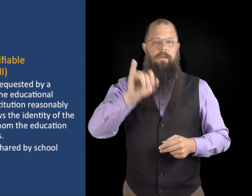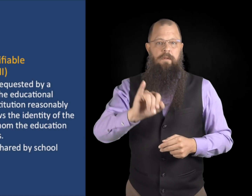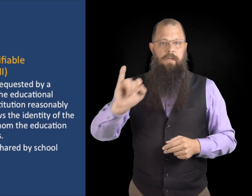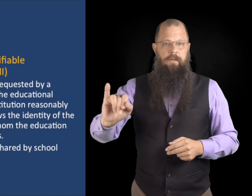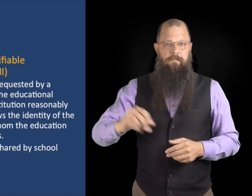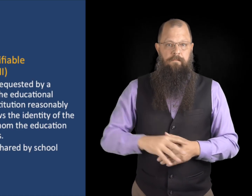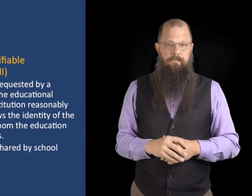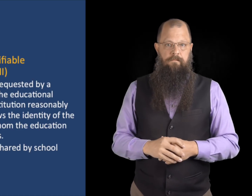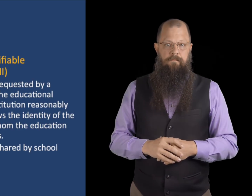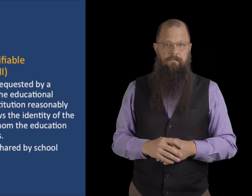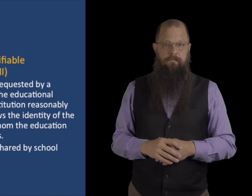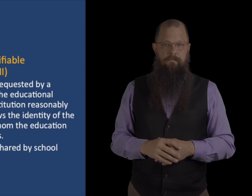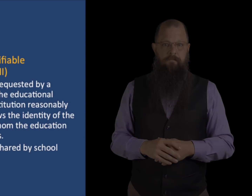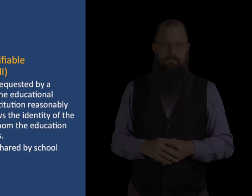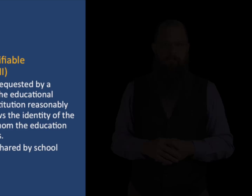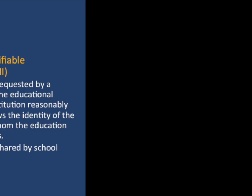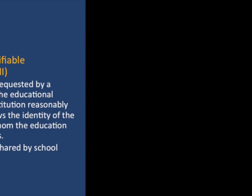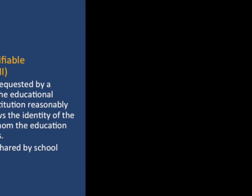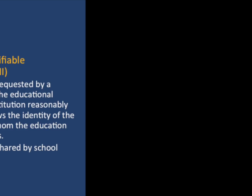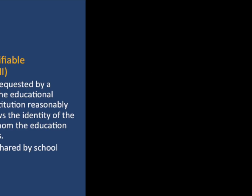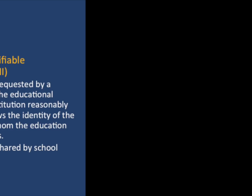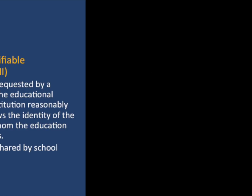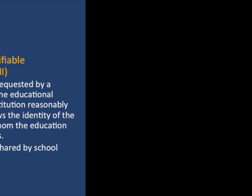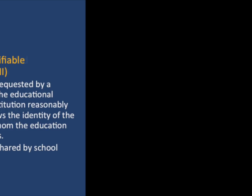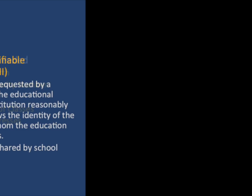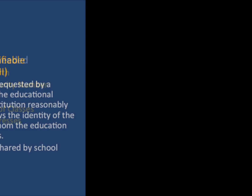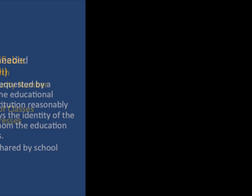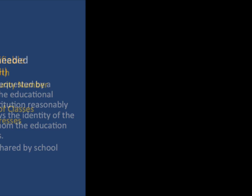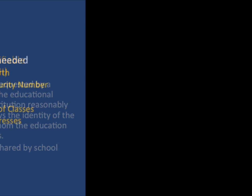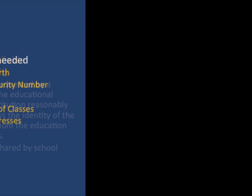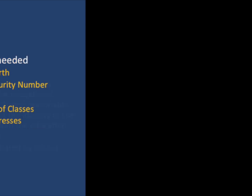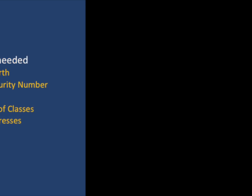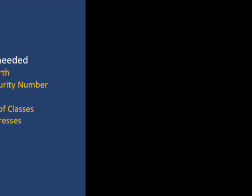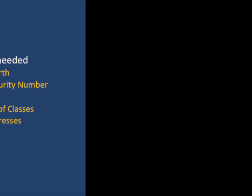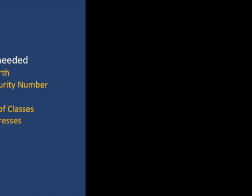This is referred to as PII.